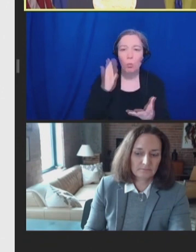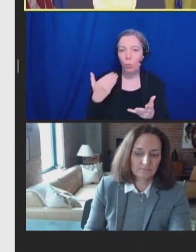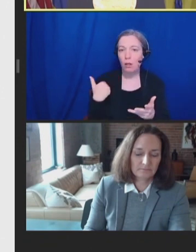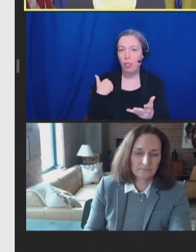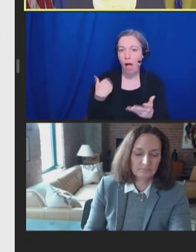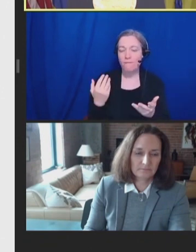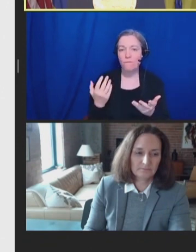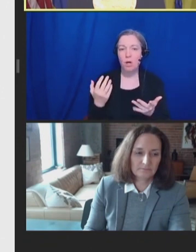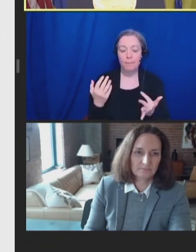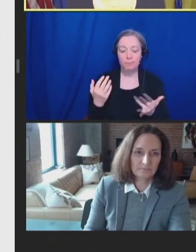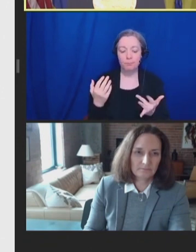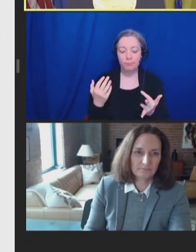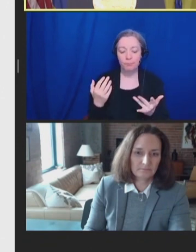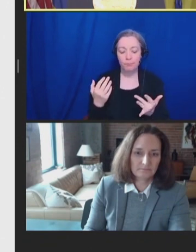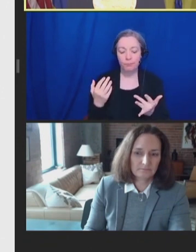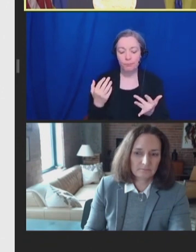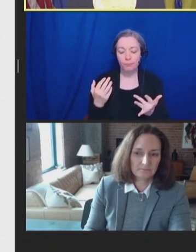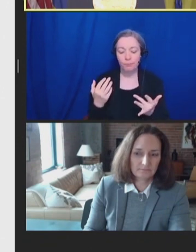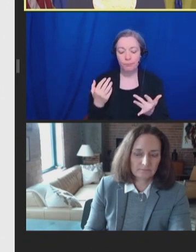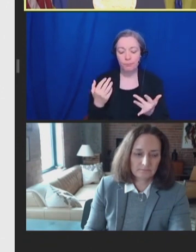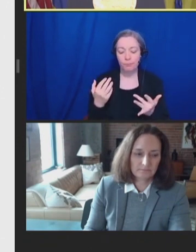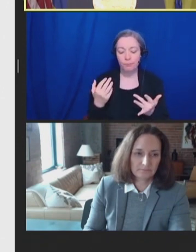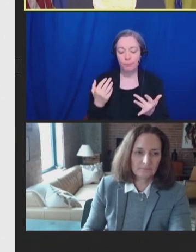for inclusion in the vaccines for children program.